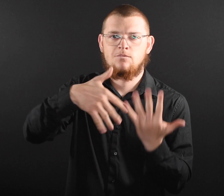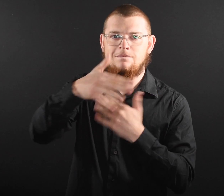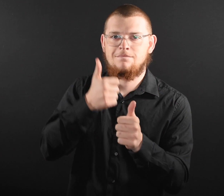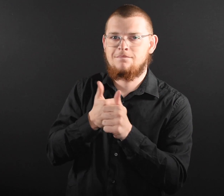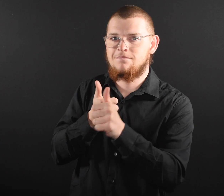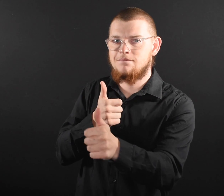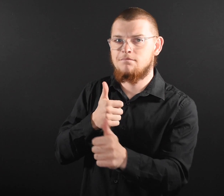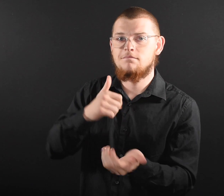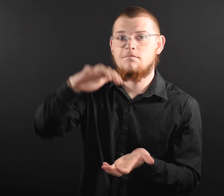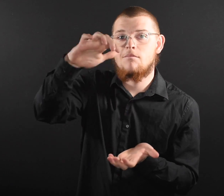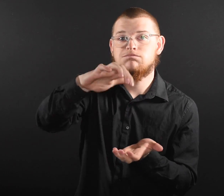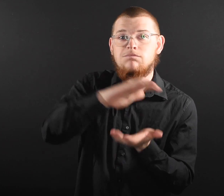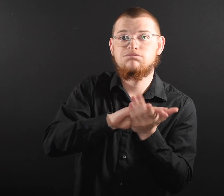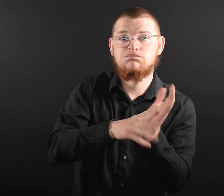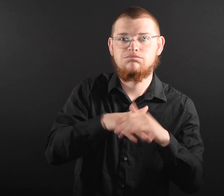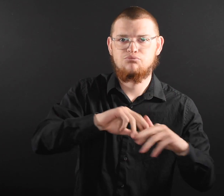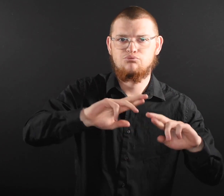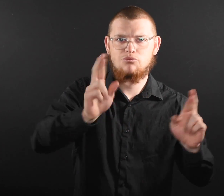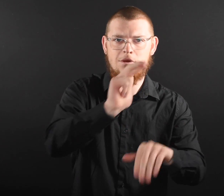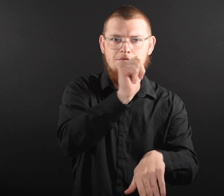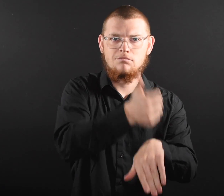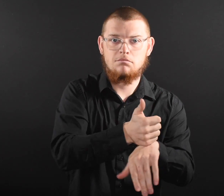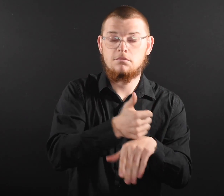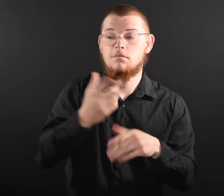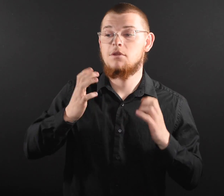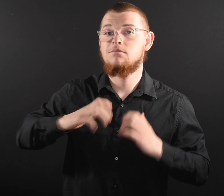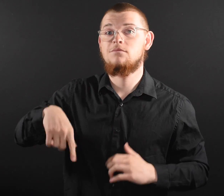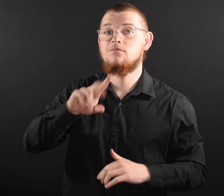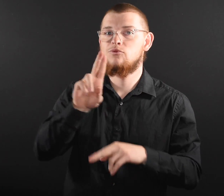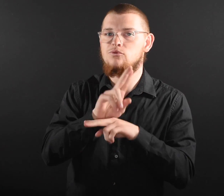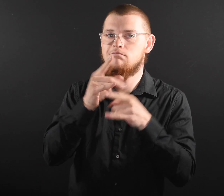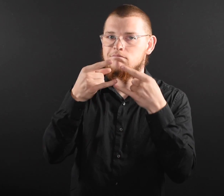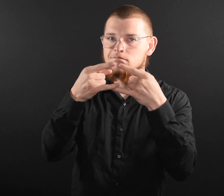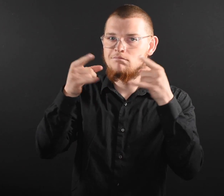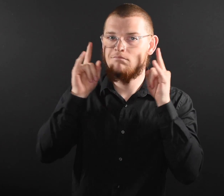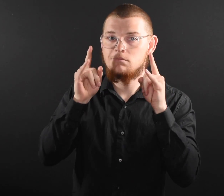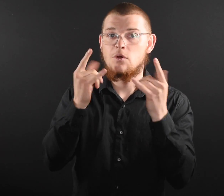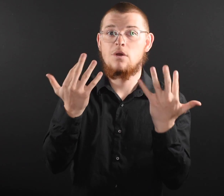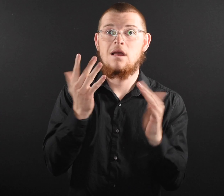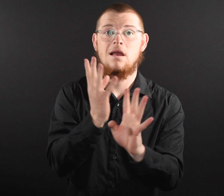oversight of the self-service area is necessary to ensure social distancing is maintained, hands